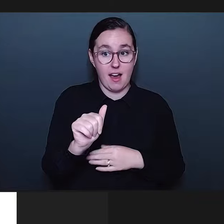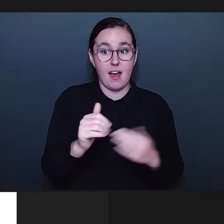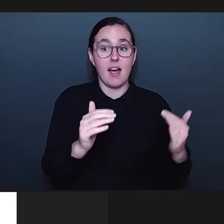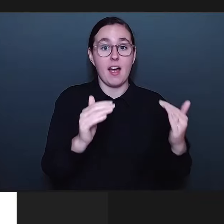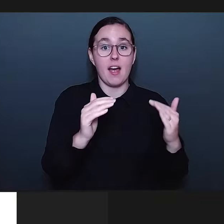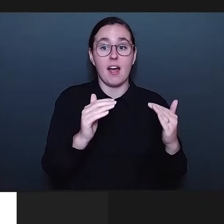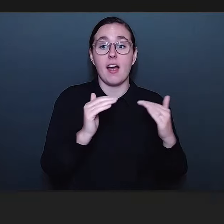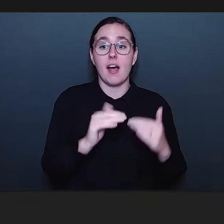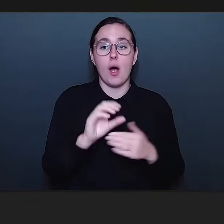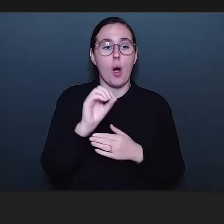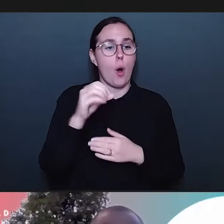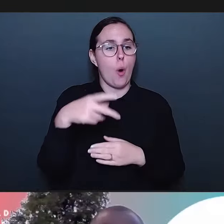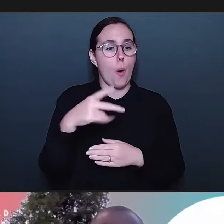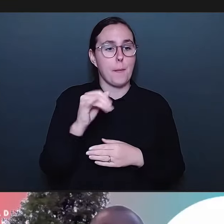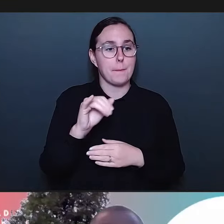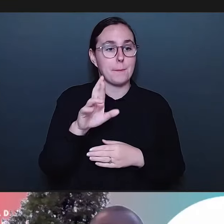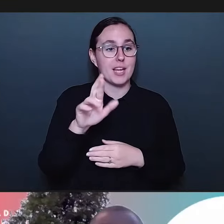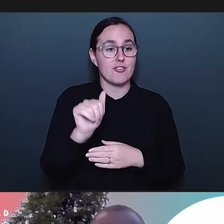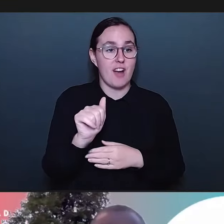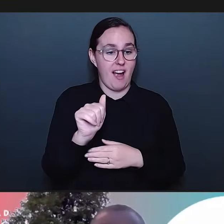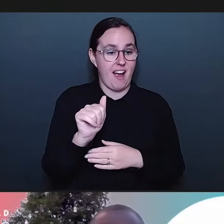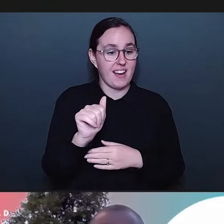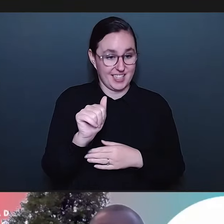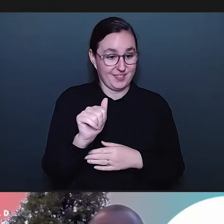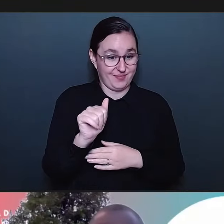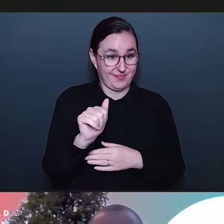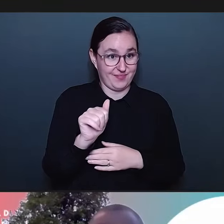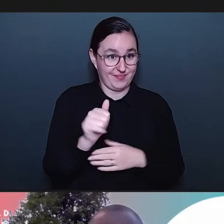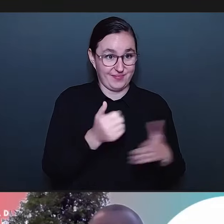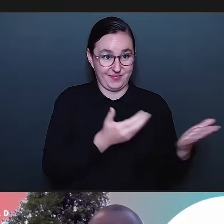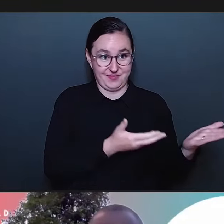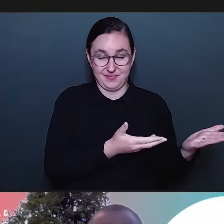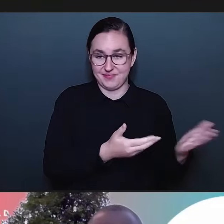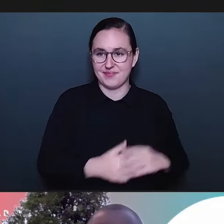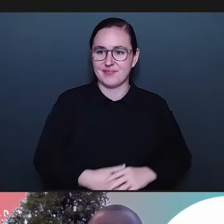This plenary session will address the intersectional challenges of climate